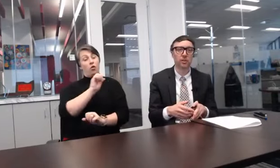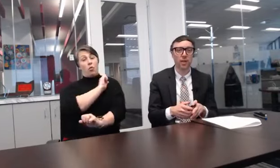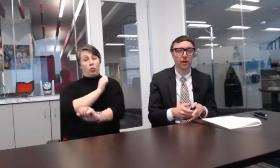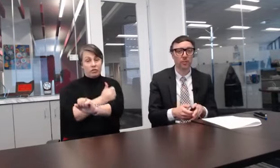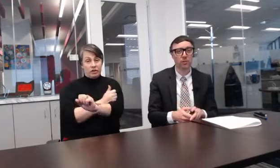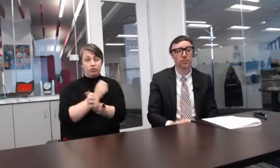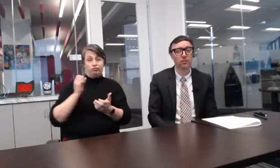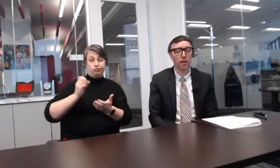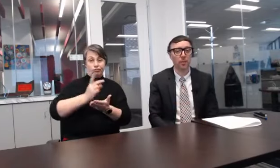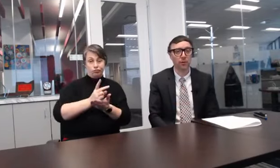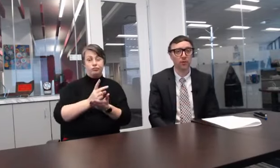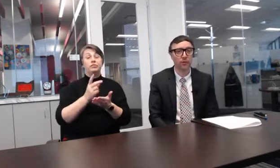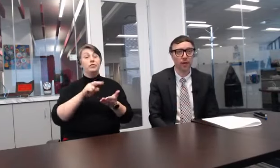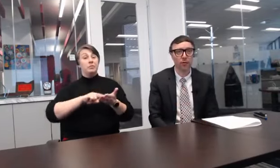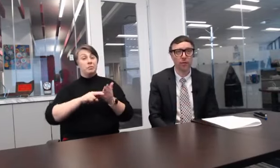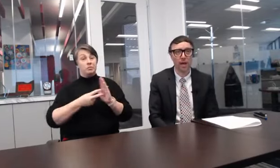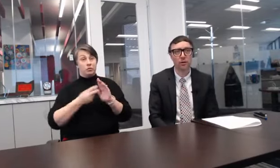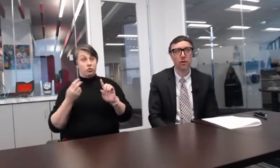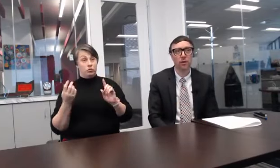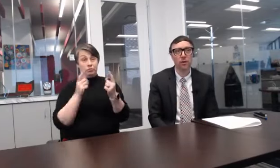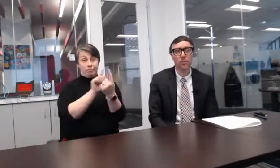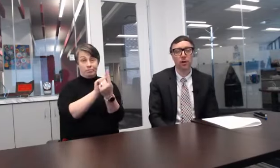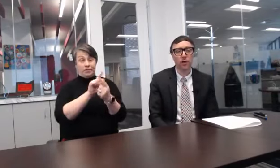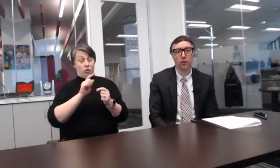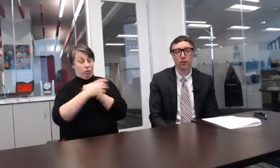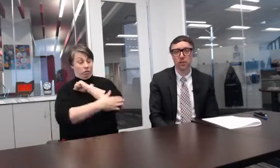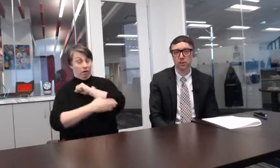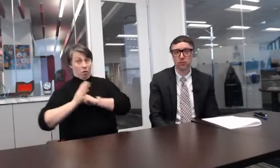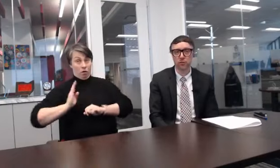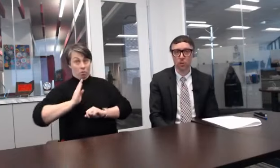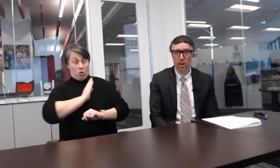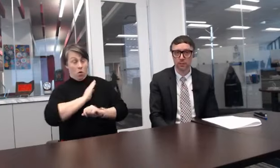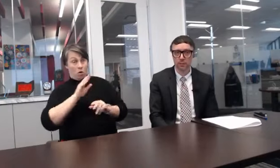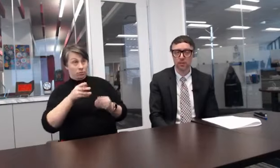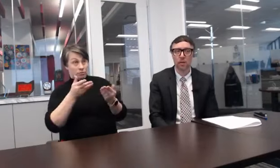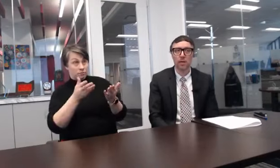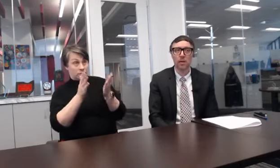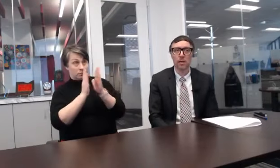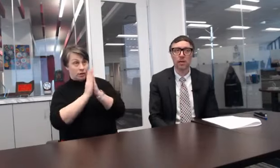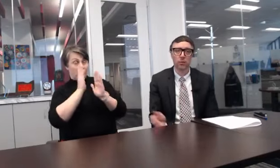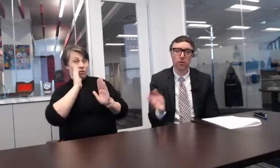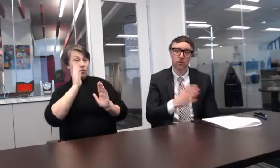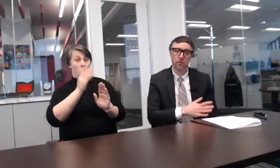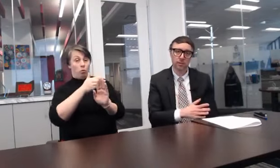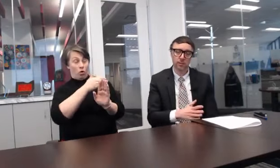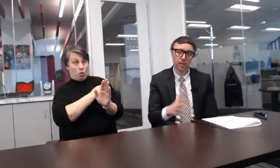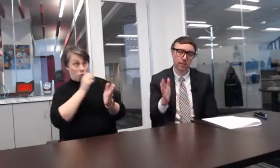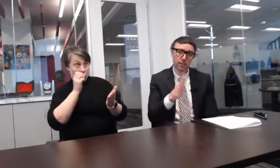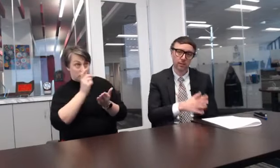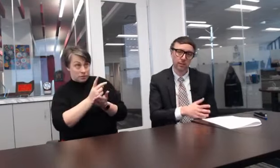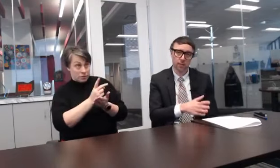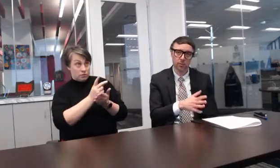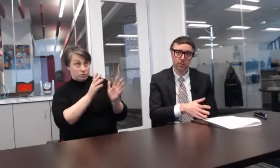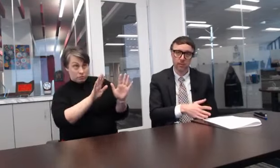The County Board's supposed to help you fill out that prior authorization request and it will go the state and the state will decide